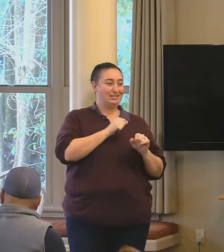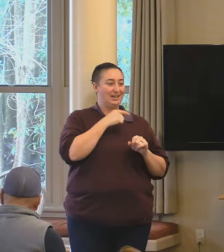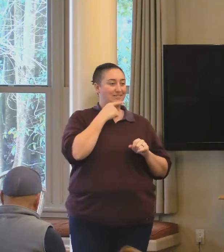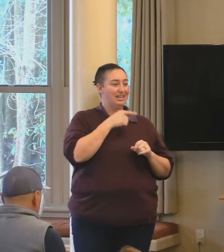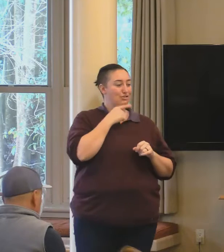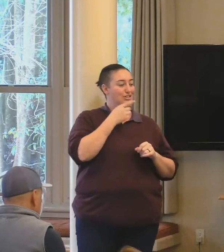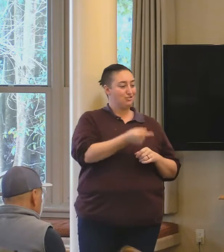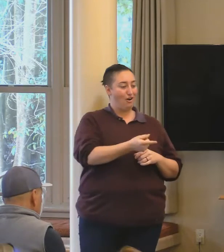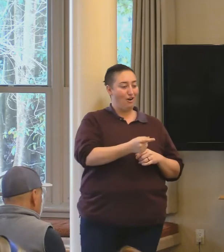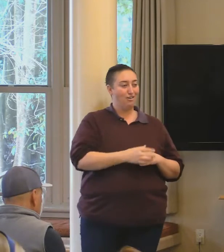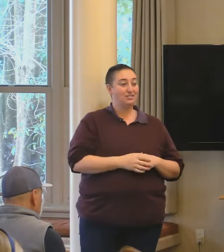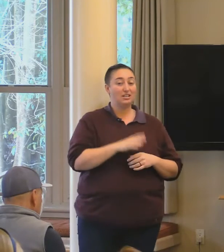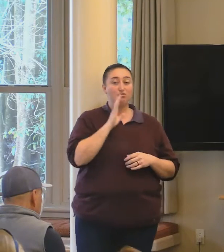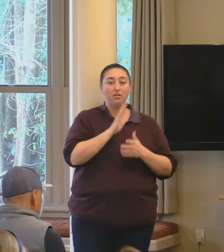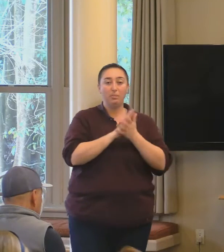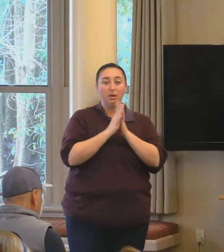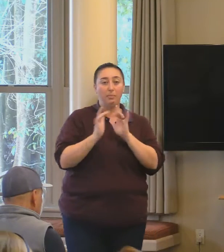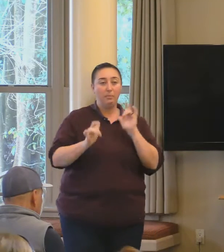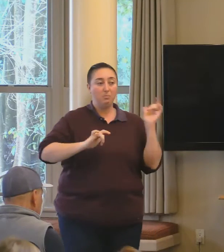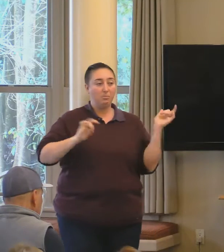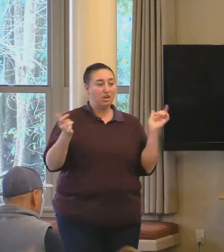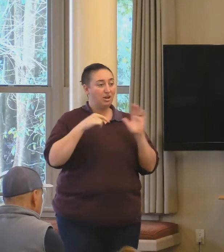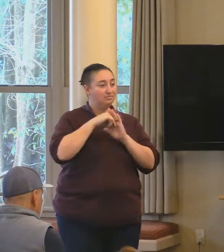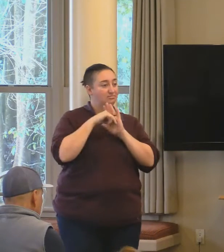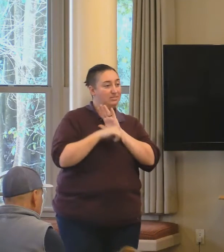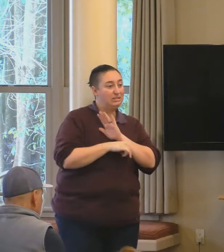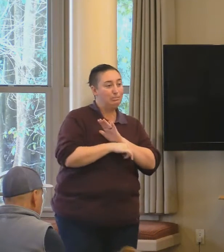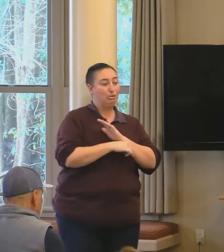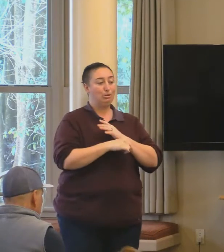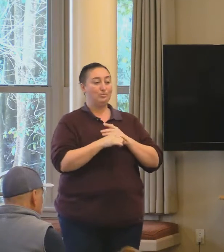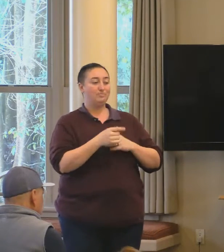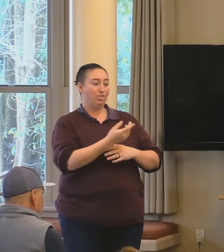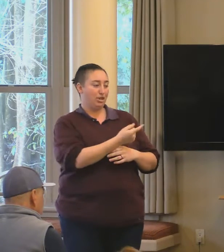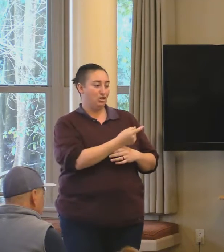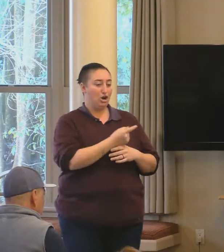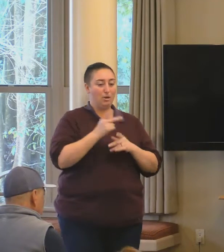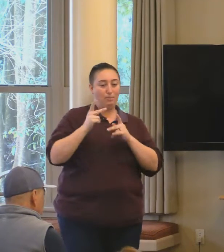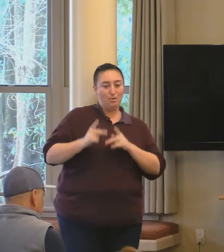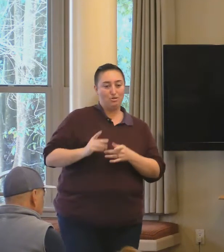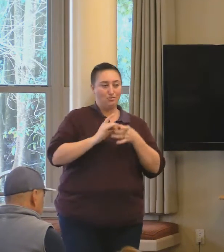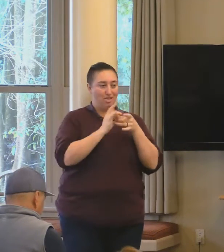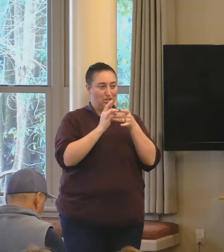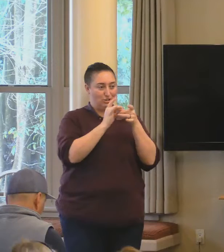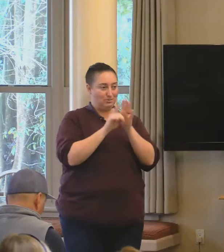else and alert the handler, that is the magic of a hearing dog. Wider and deep as the bond between handler and dog develop.